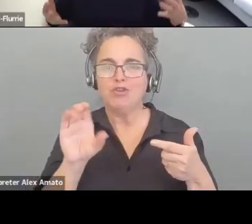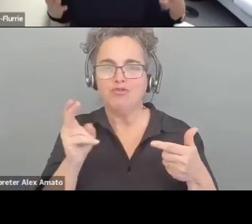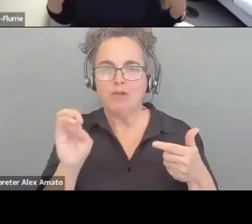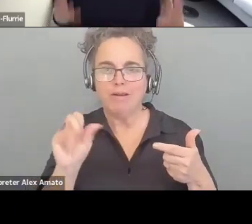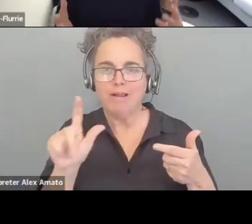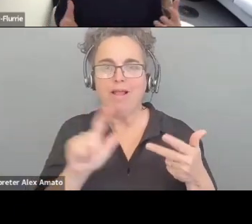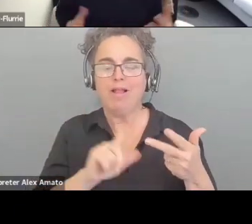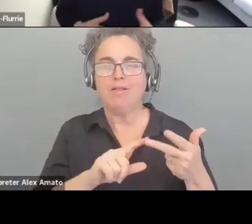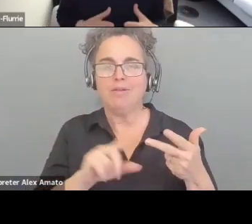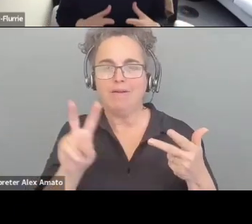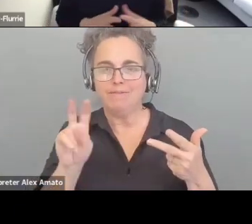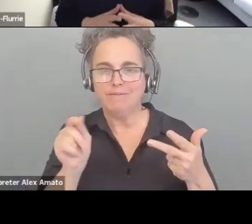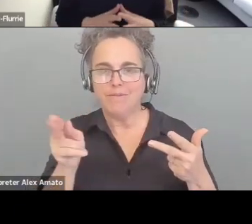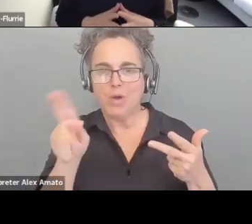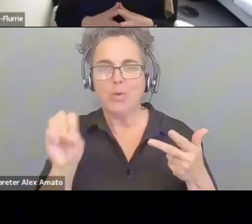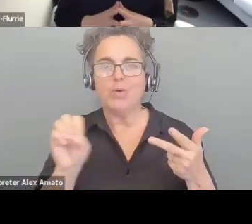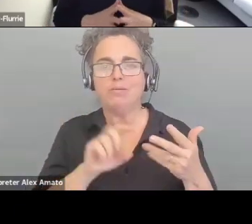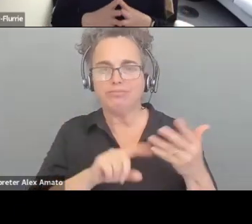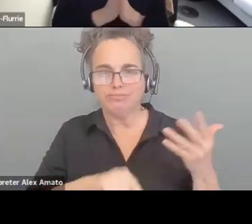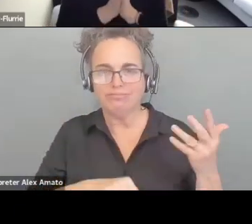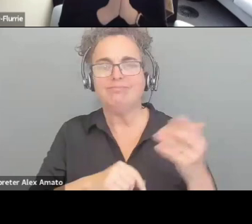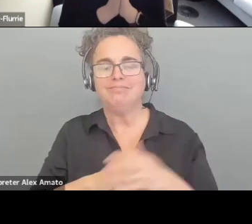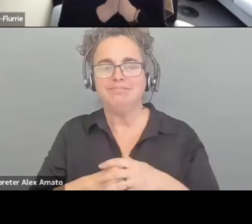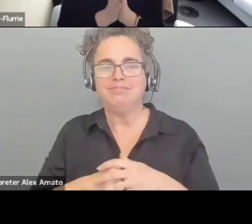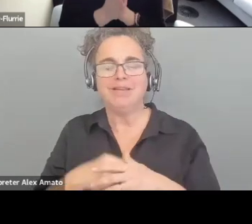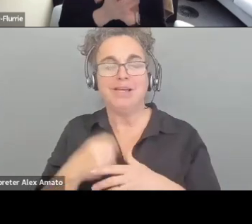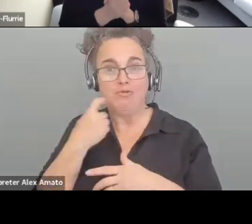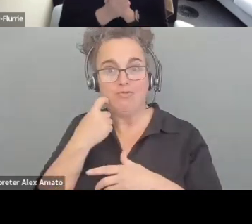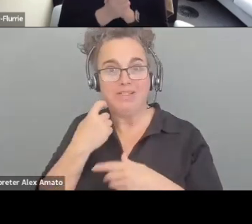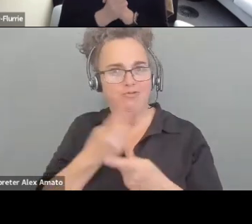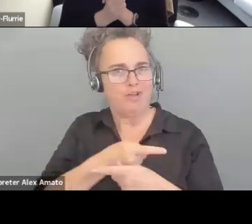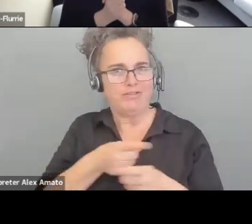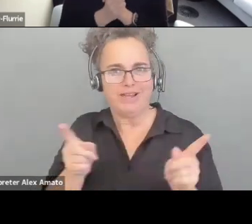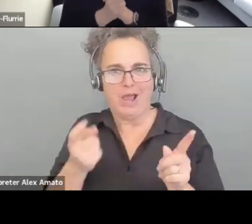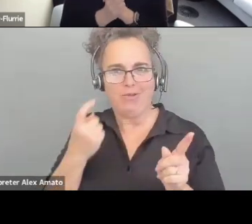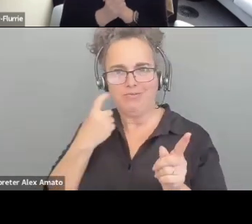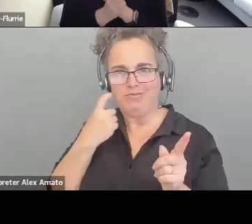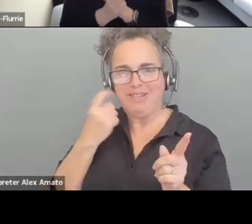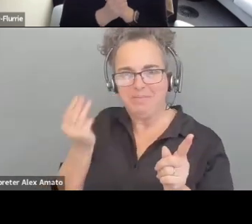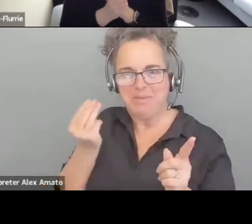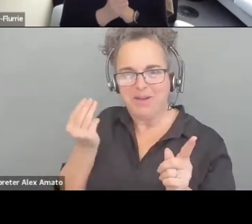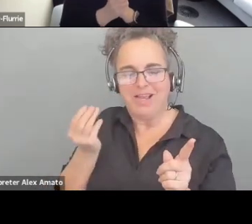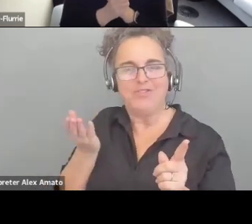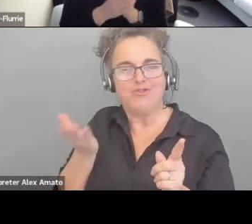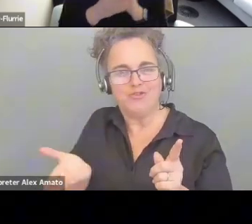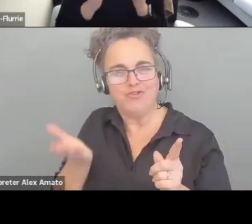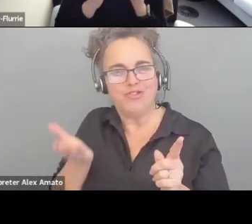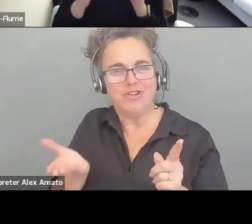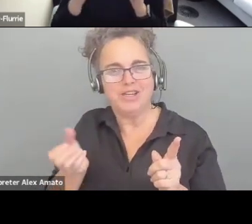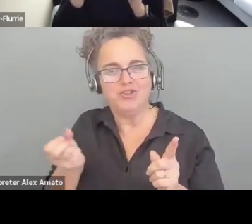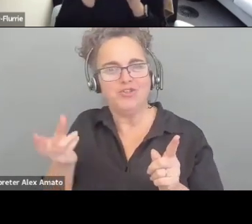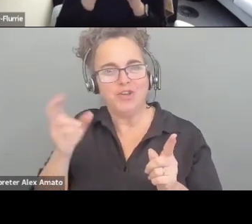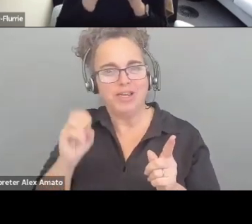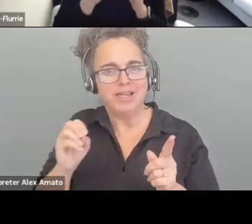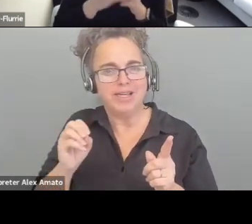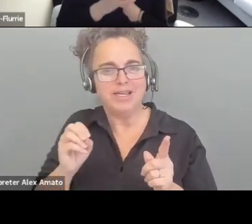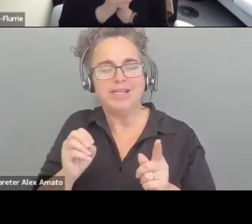She was just announced, literally on Monday, that she is also one of the key folks